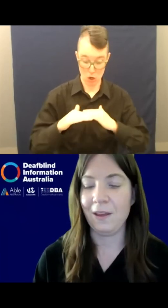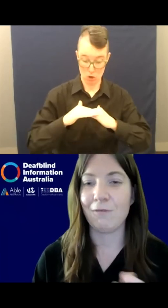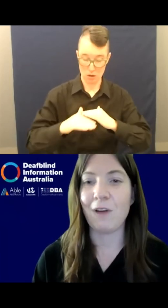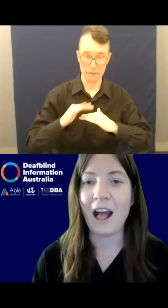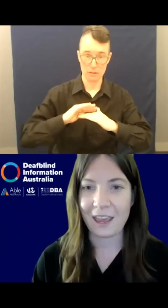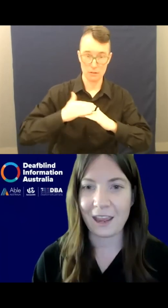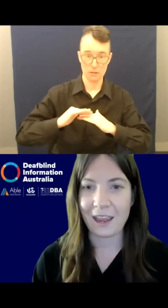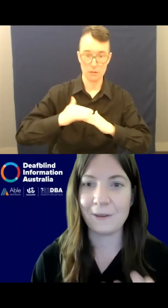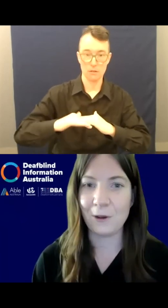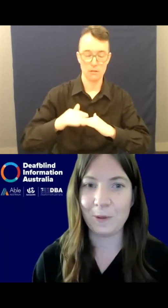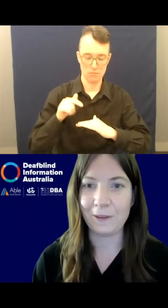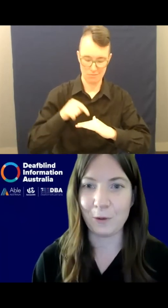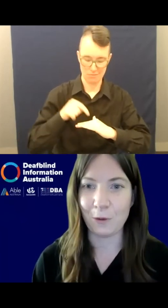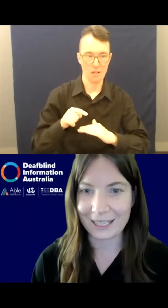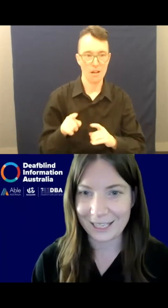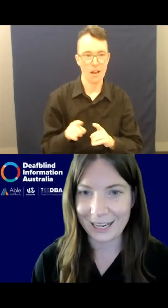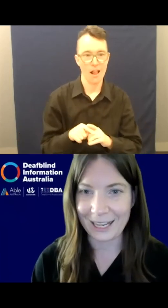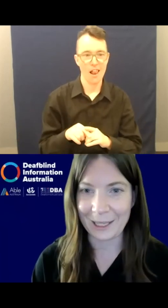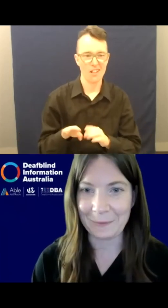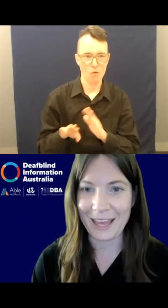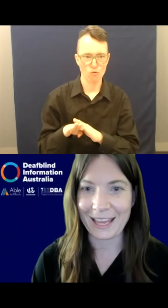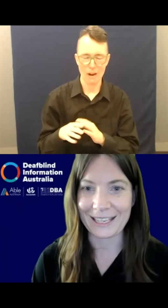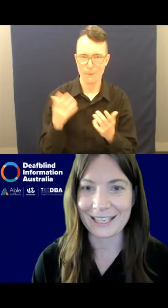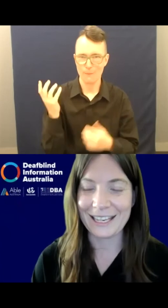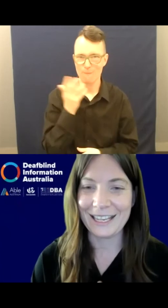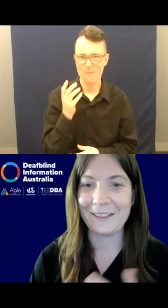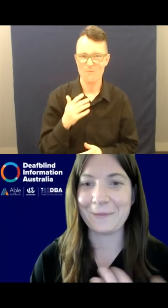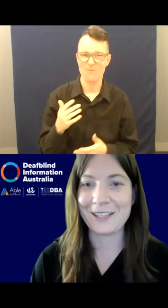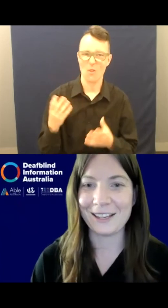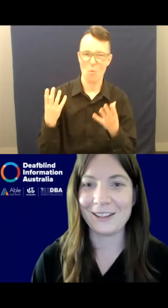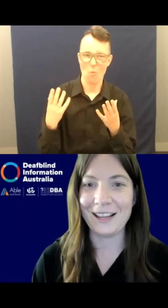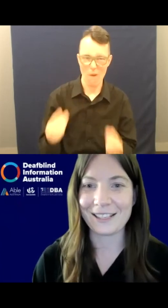right there it's super super wet. And this particular client just